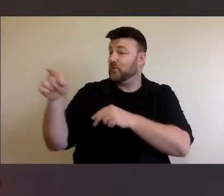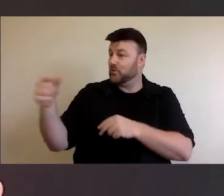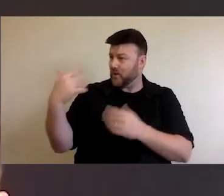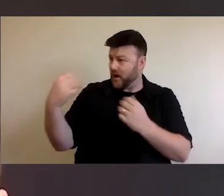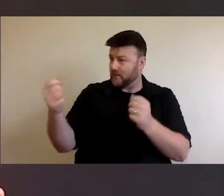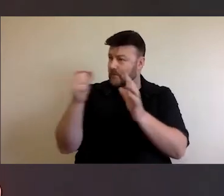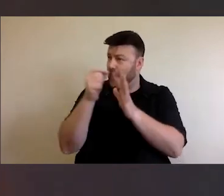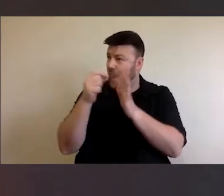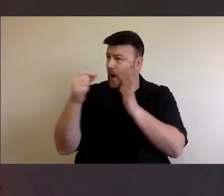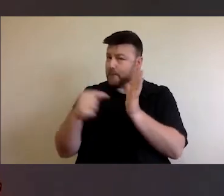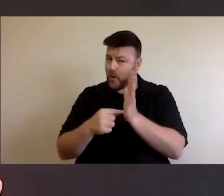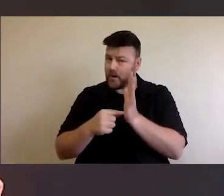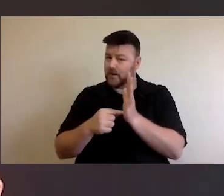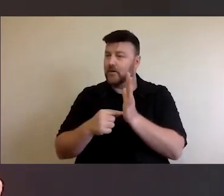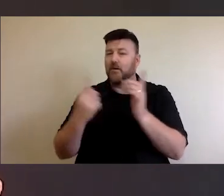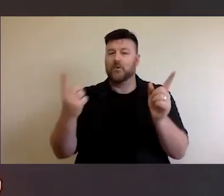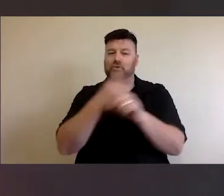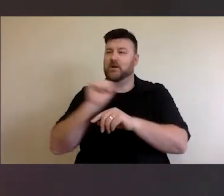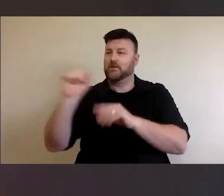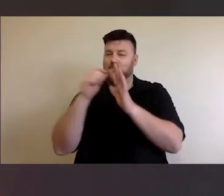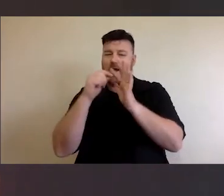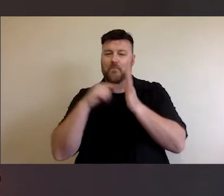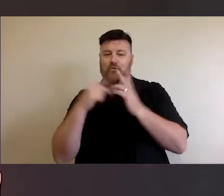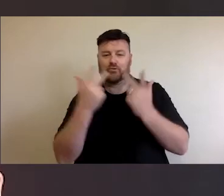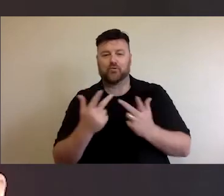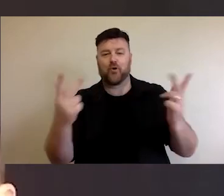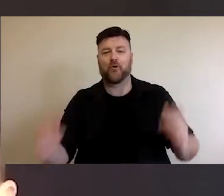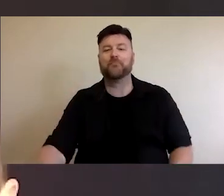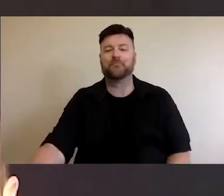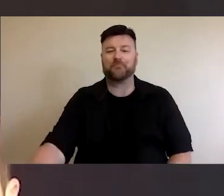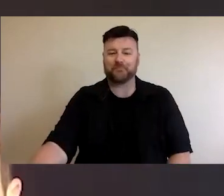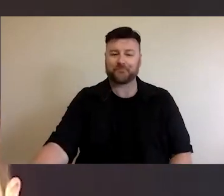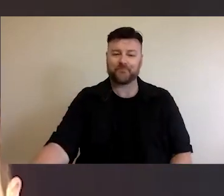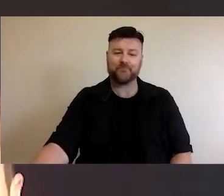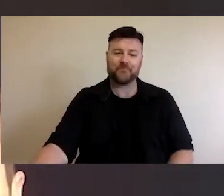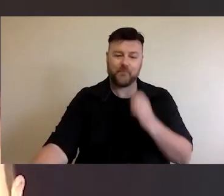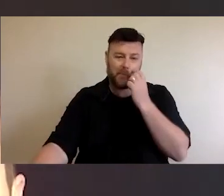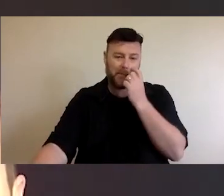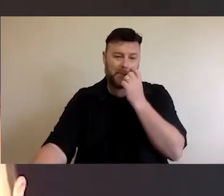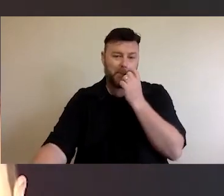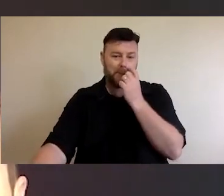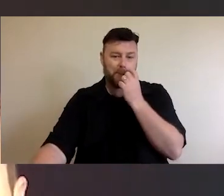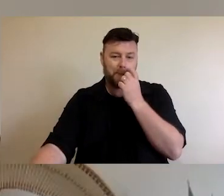going to swap screens now, so you've got some slides to share. Welcome, George.